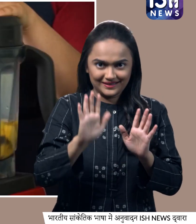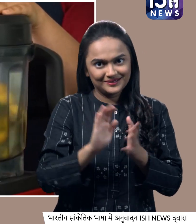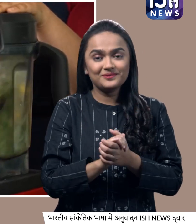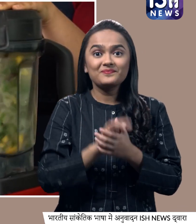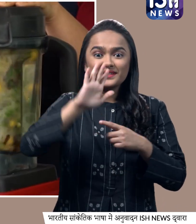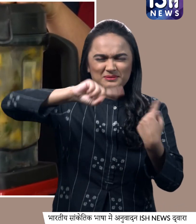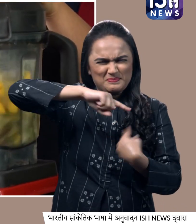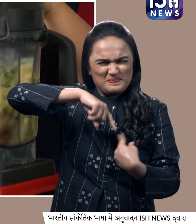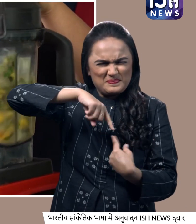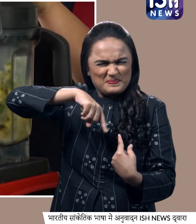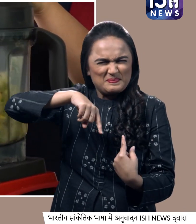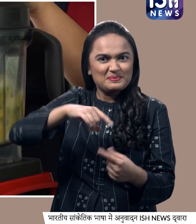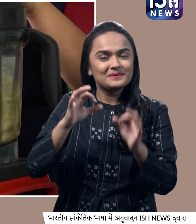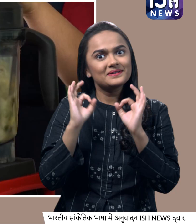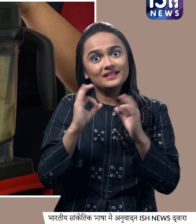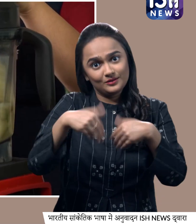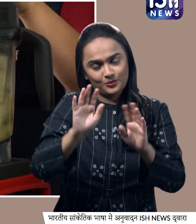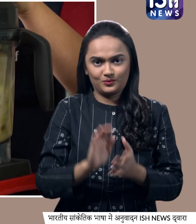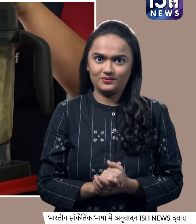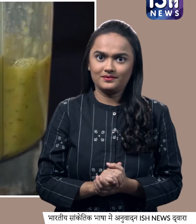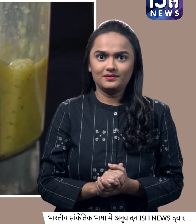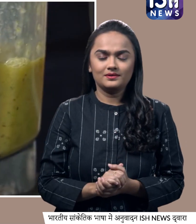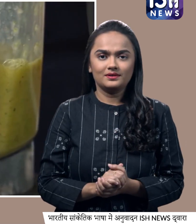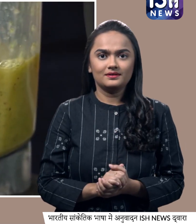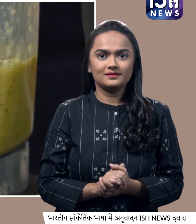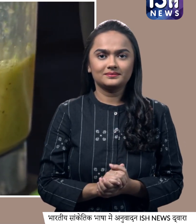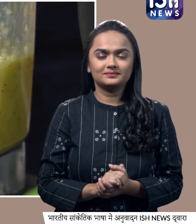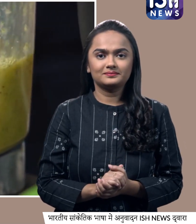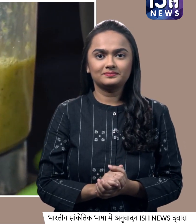Blend it well together